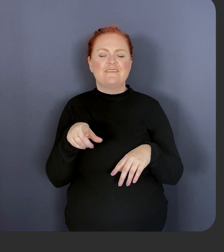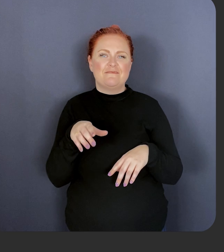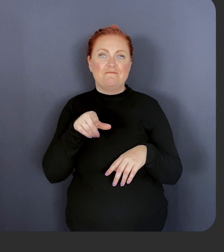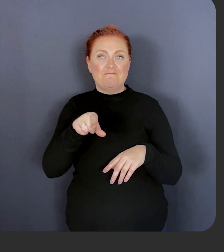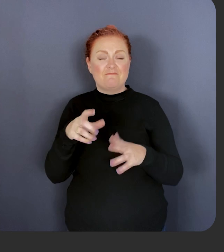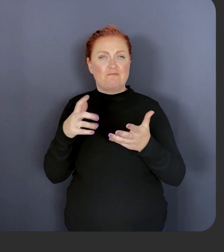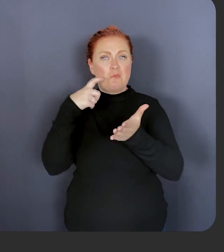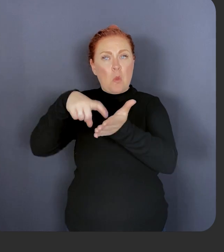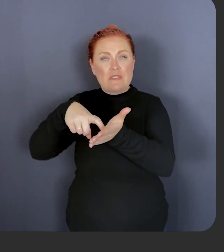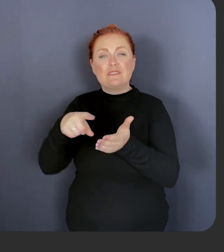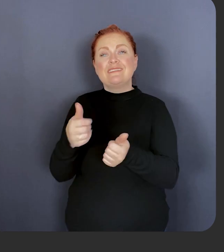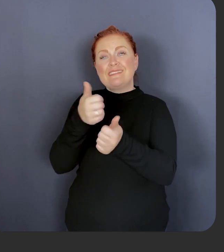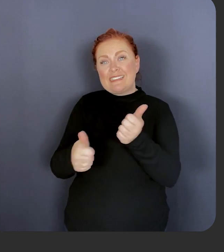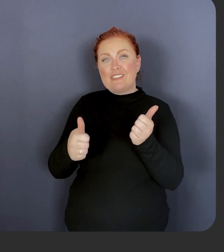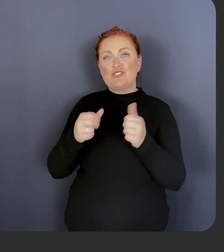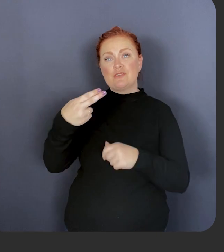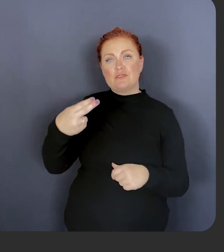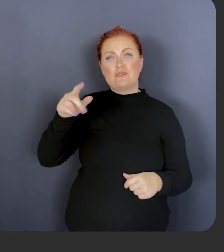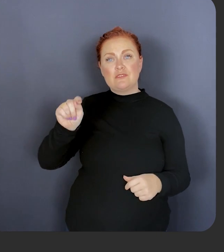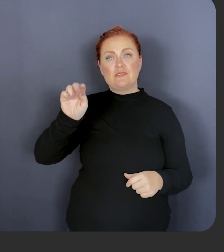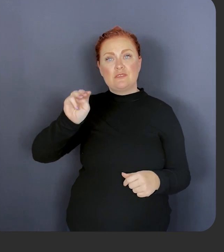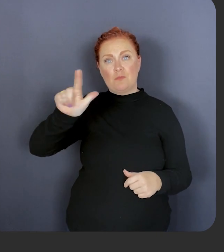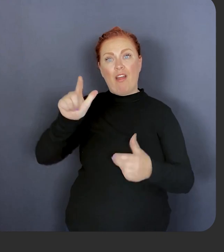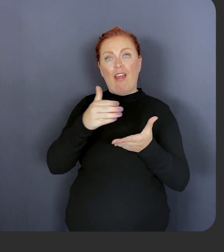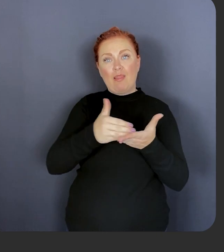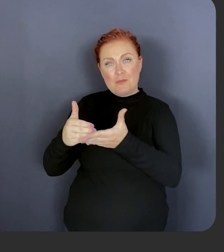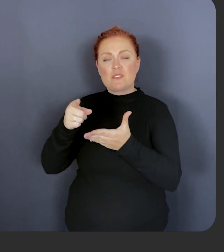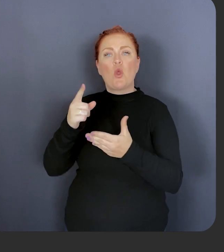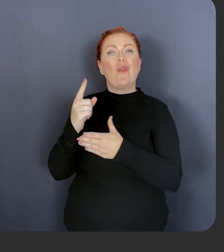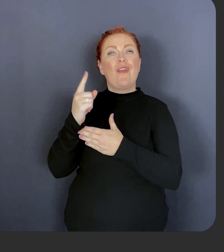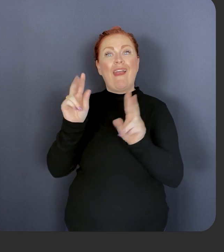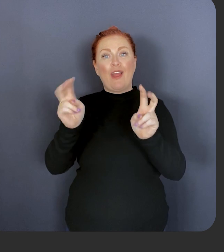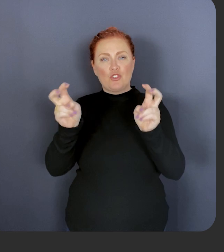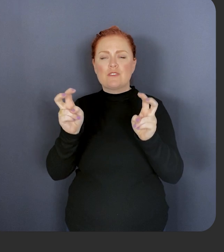because it's going to notice that each of these HTML elements are headers in the wrong order.